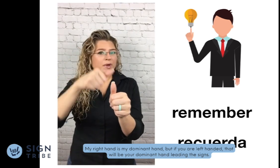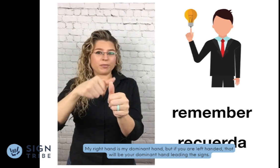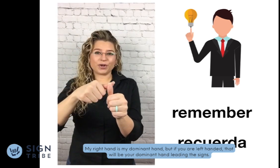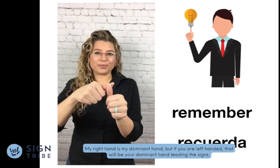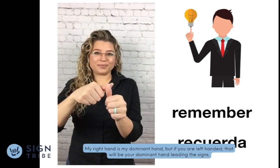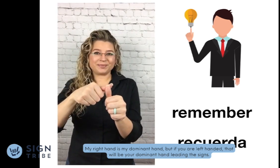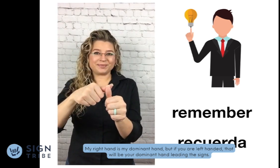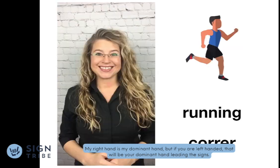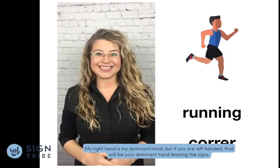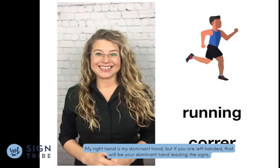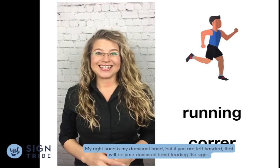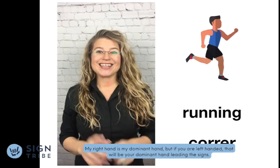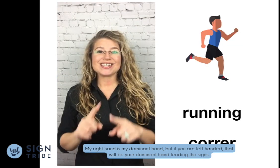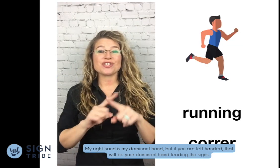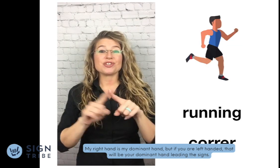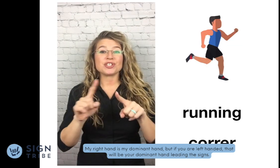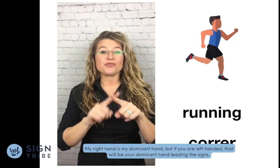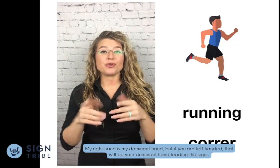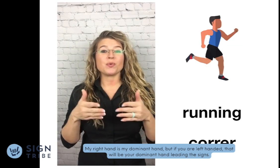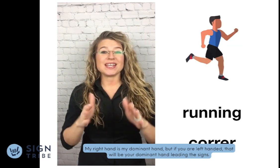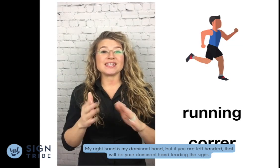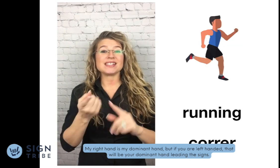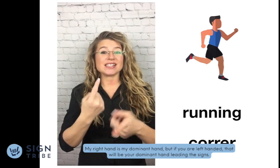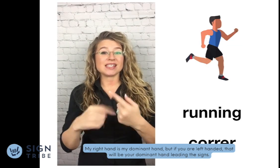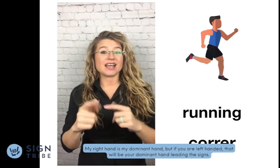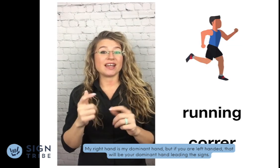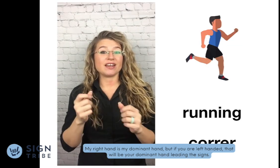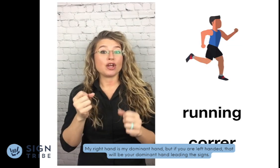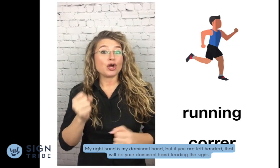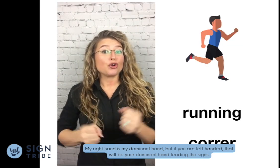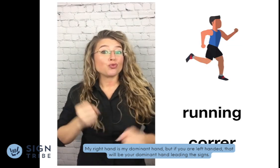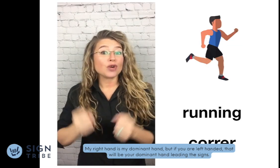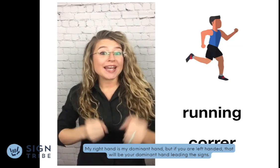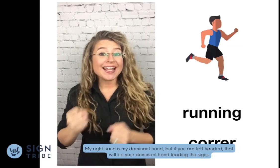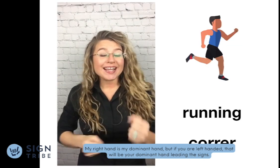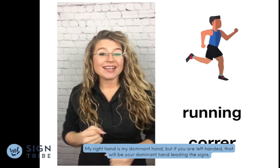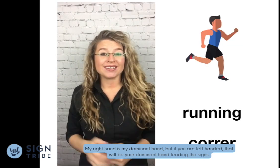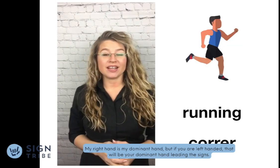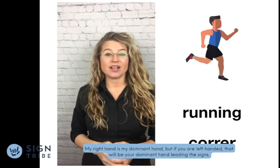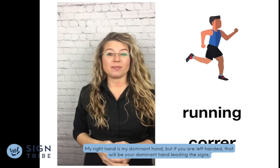Remember. So there's different ways to sign running, um,